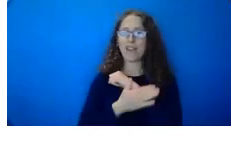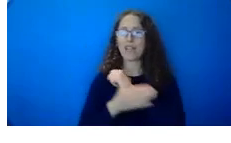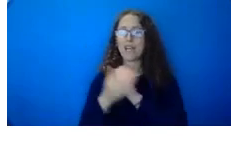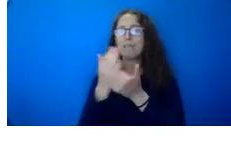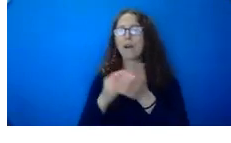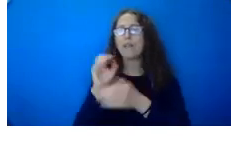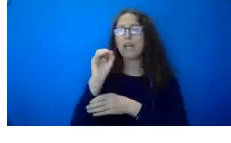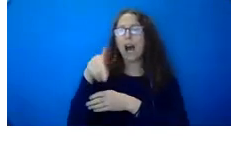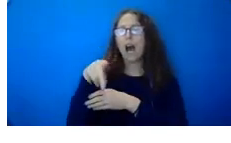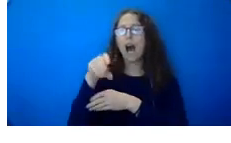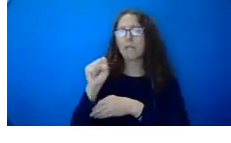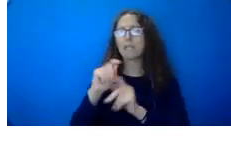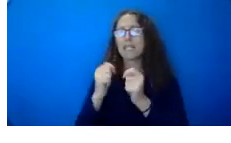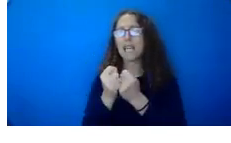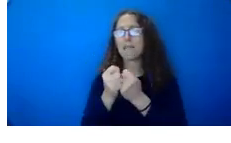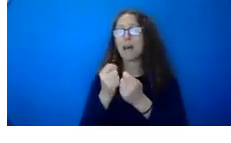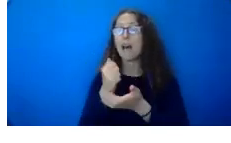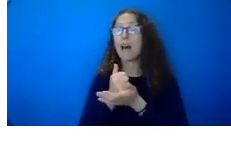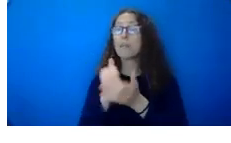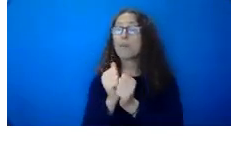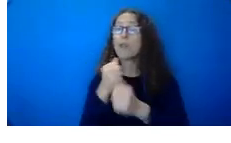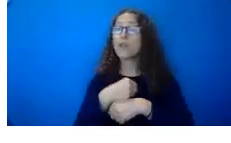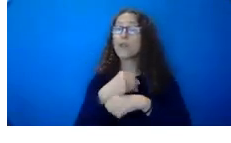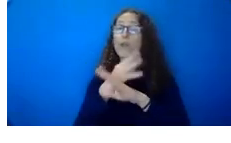ABOUT THAT EVERYONE. » HELLO. THIS IS